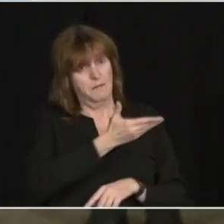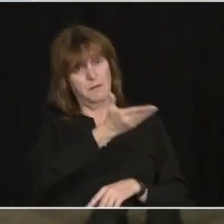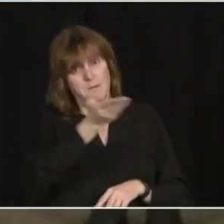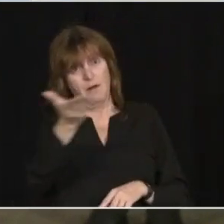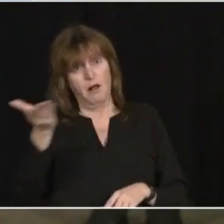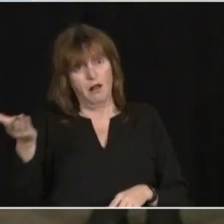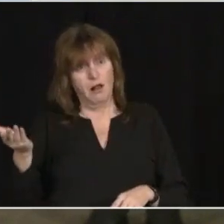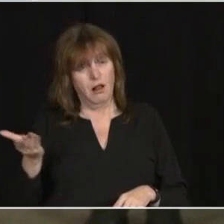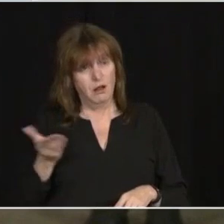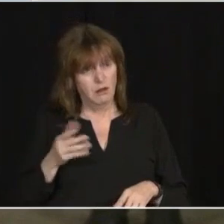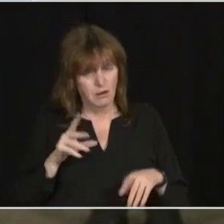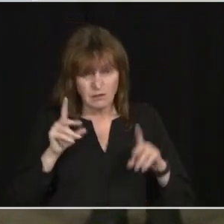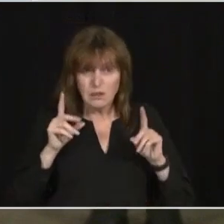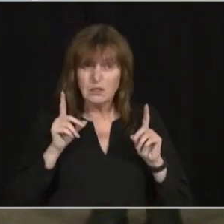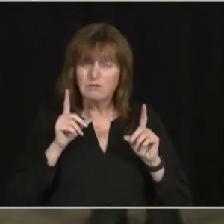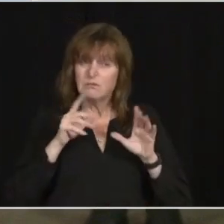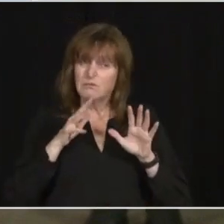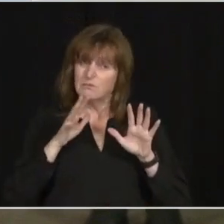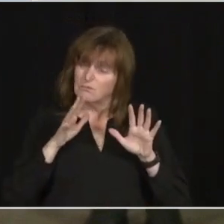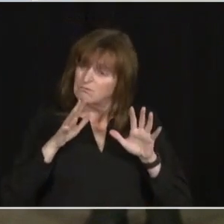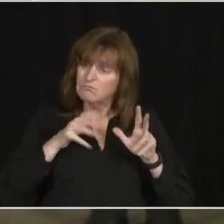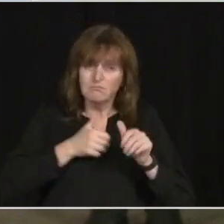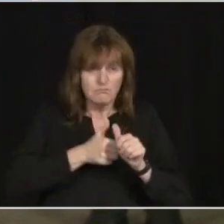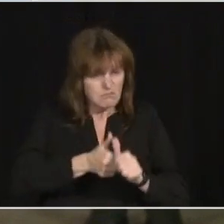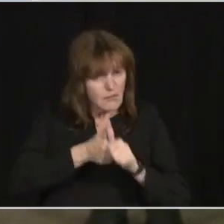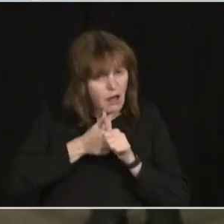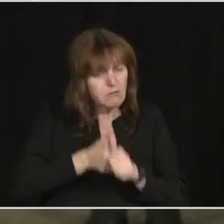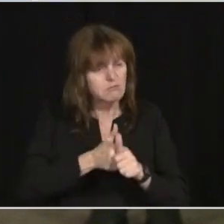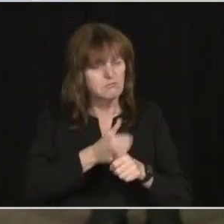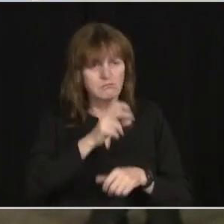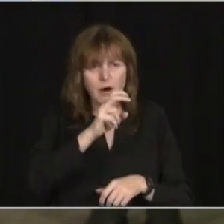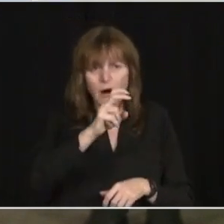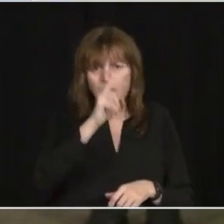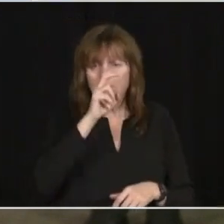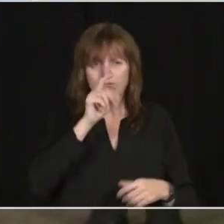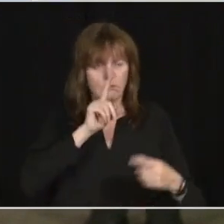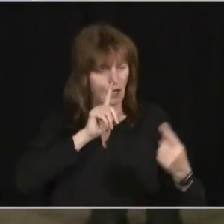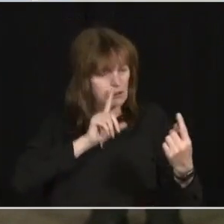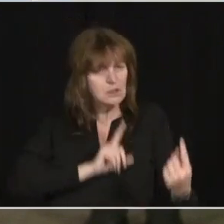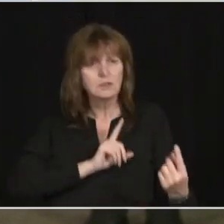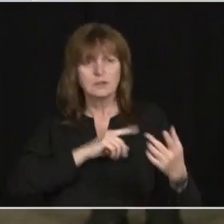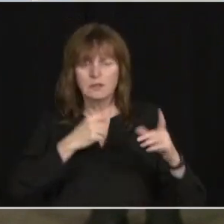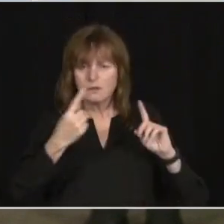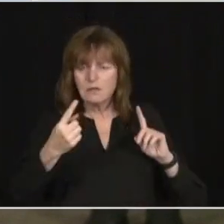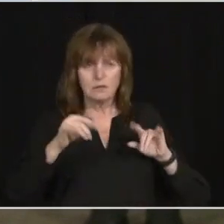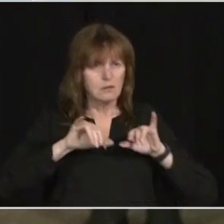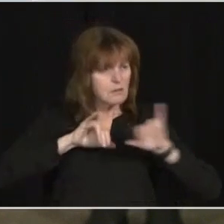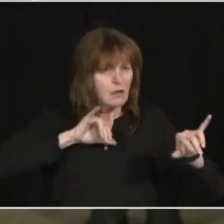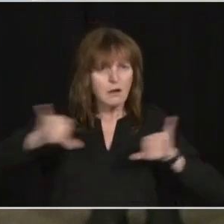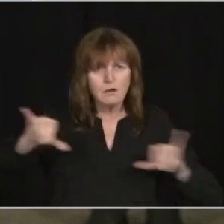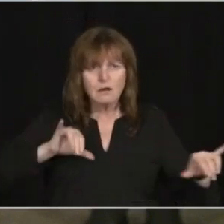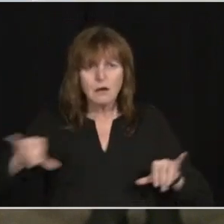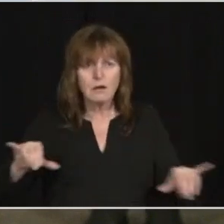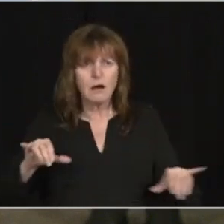measures that everyone took, not just the government -- I give all the credit to the people in this province.